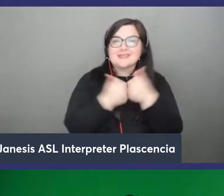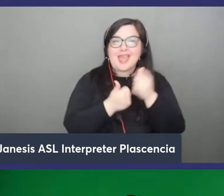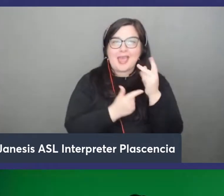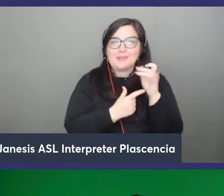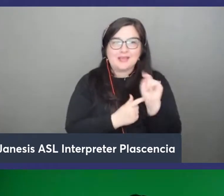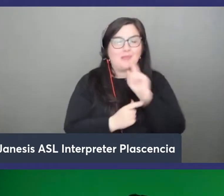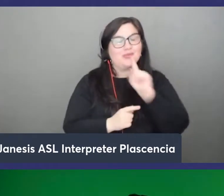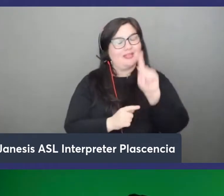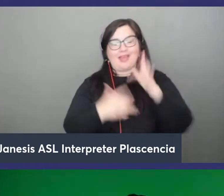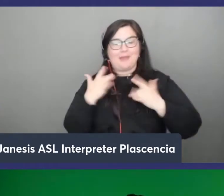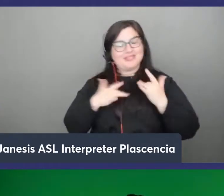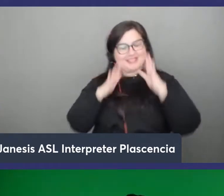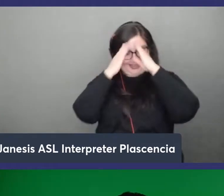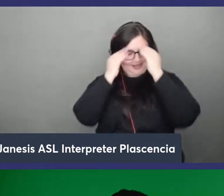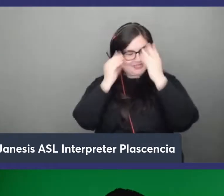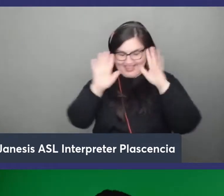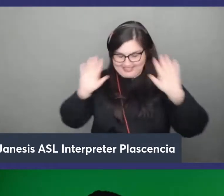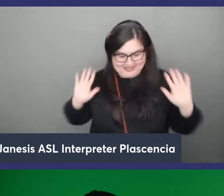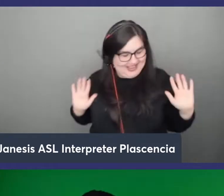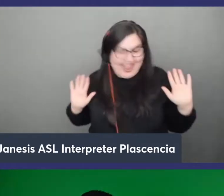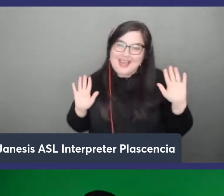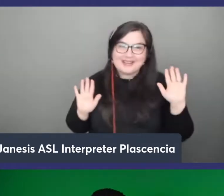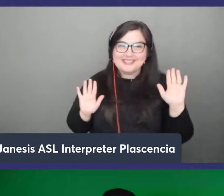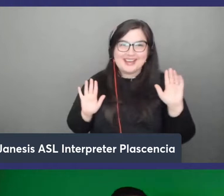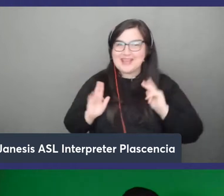(overlapping discussion)